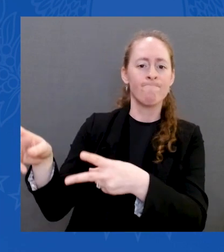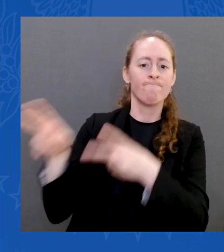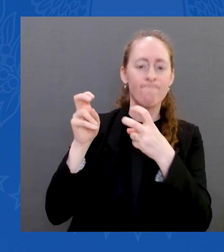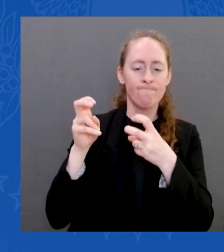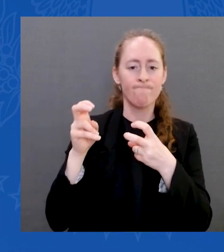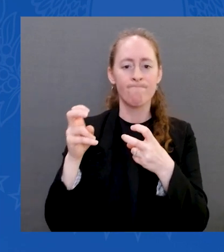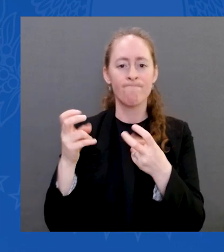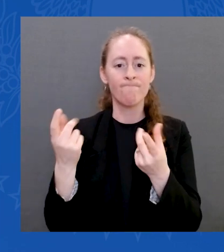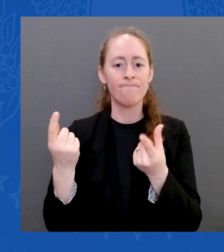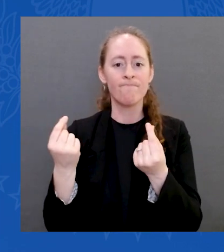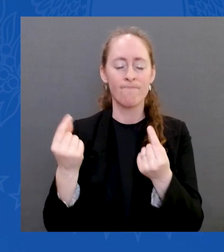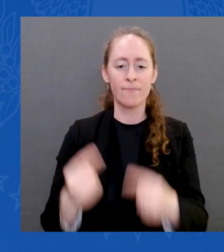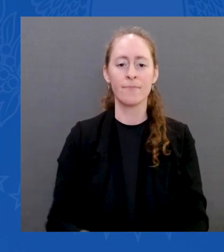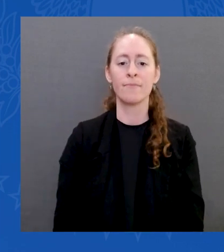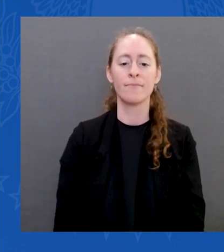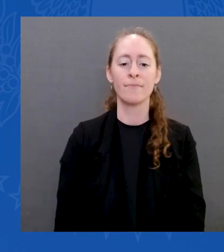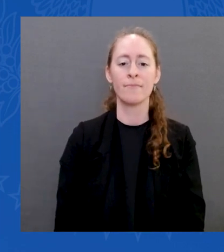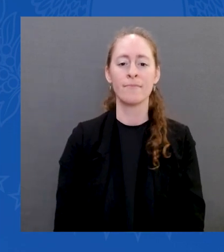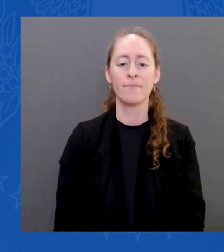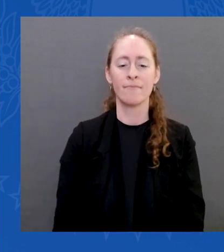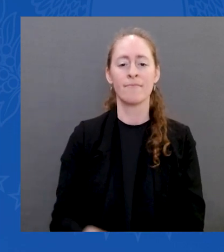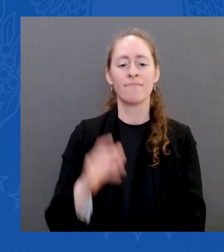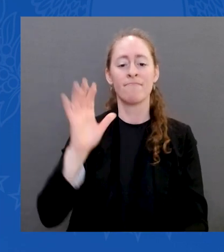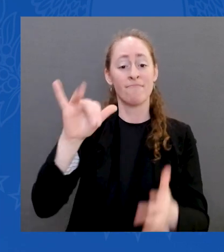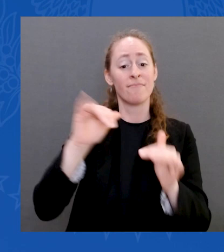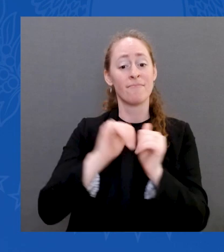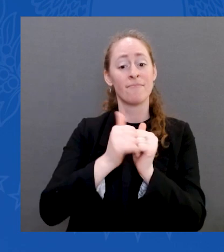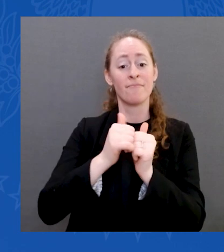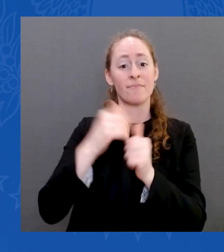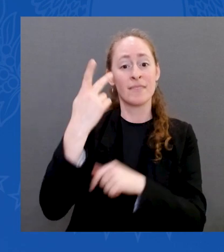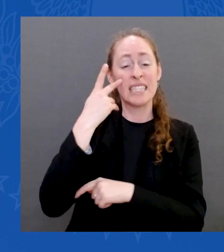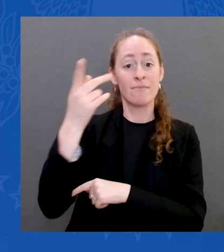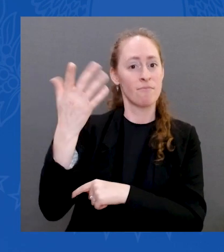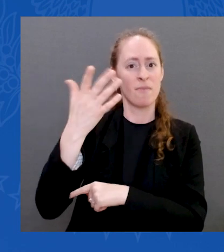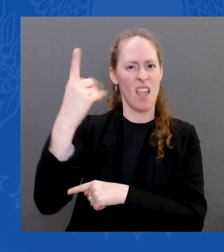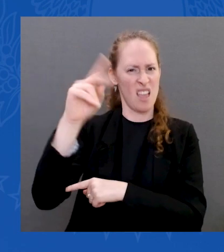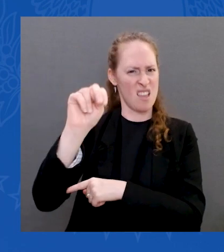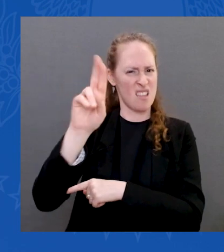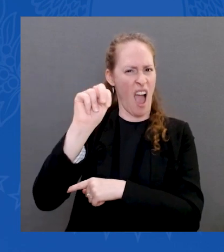you'll see that there's all these slash marks in the speech.